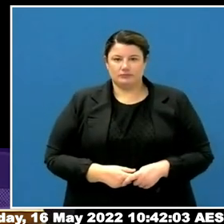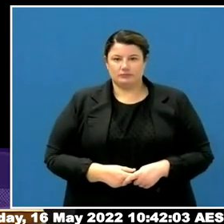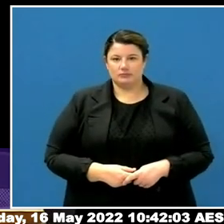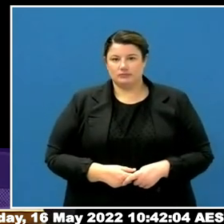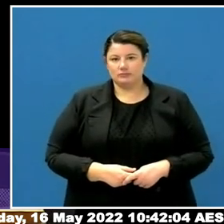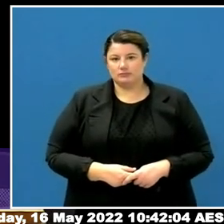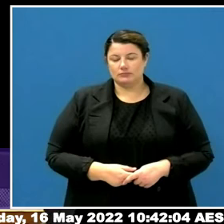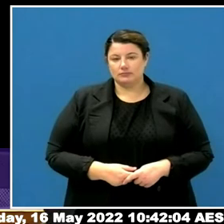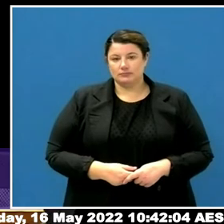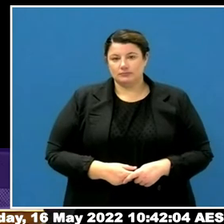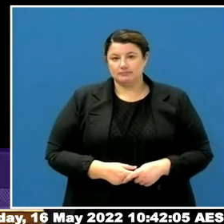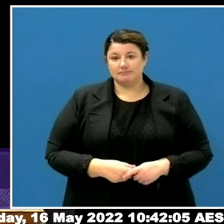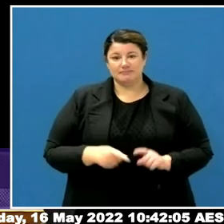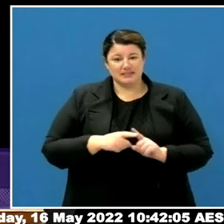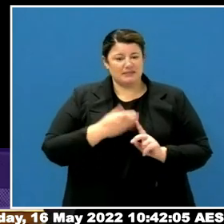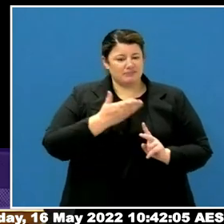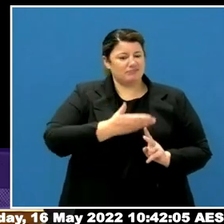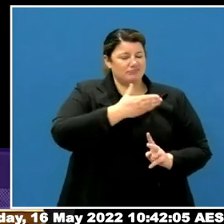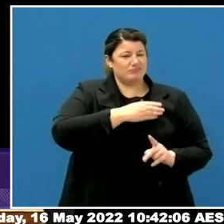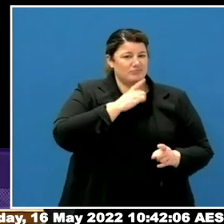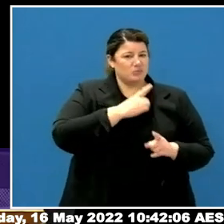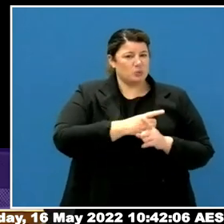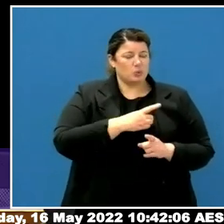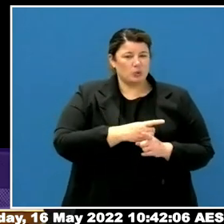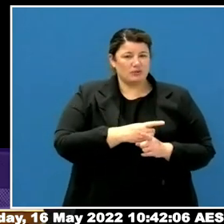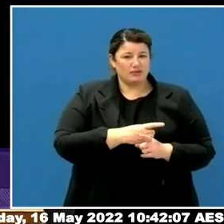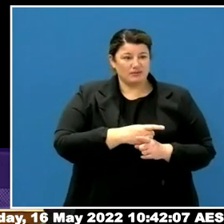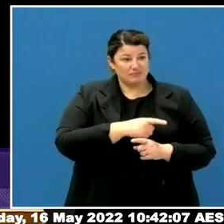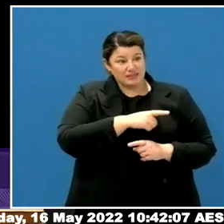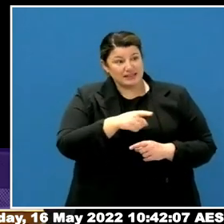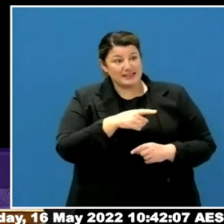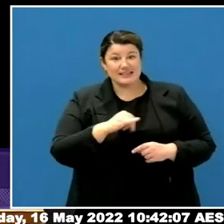Like Sally and Lilly, Suzie will tell you that many of the staff at the Mount Druitt